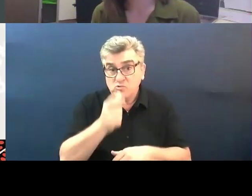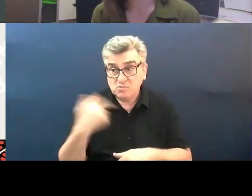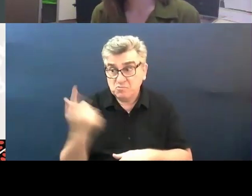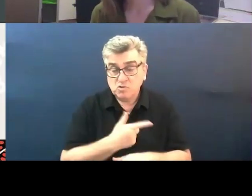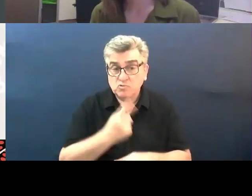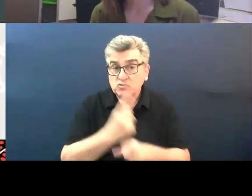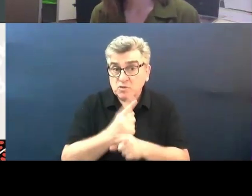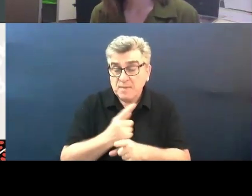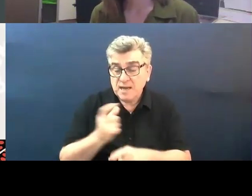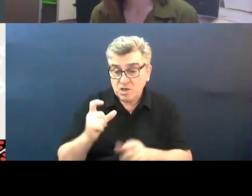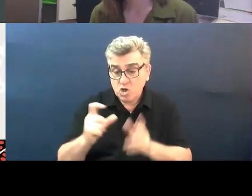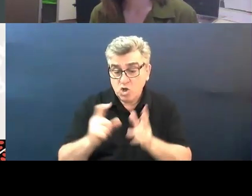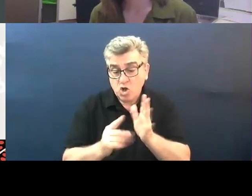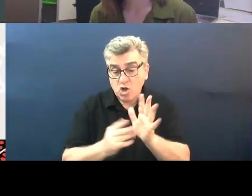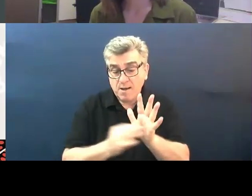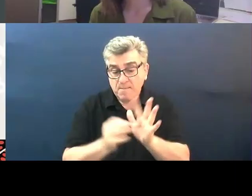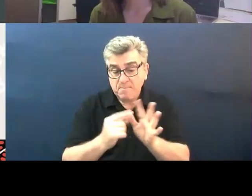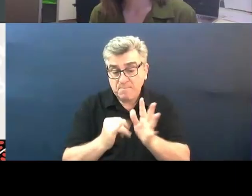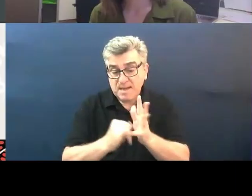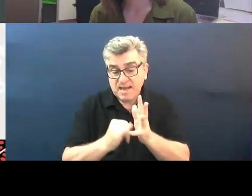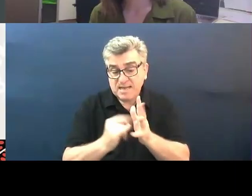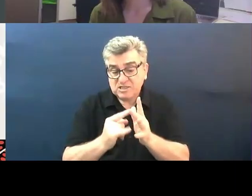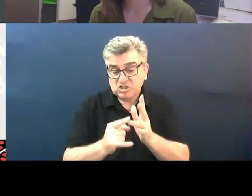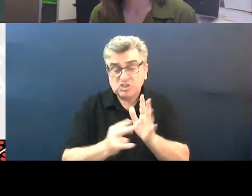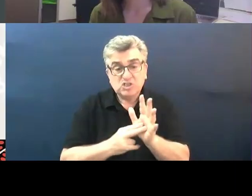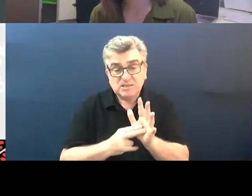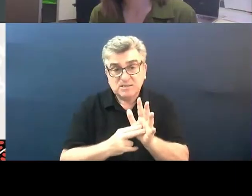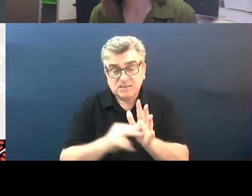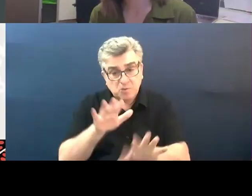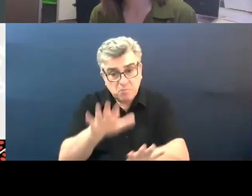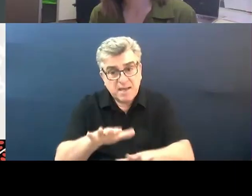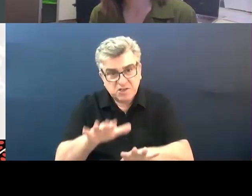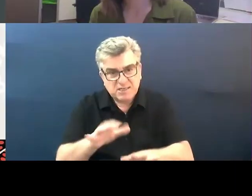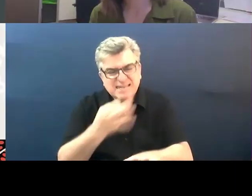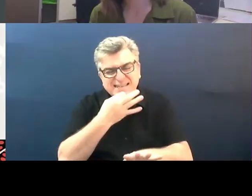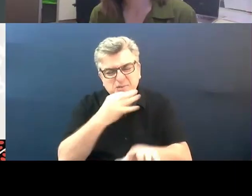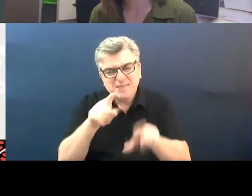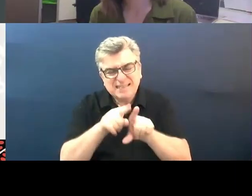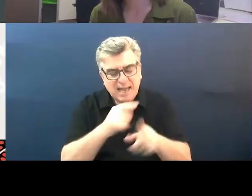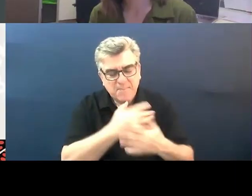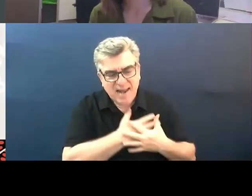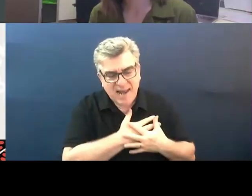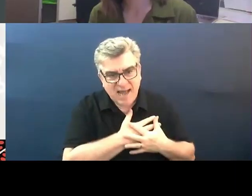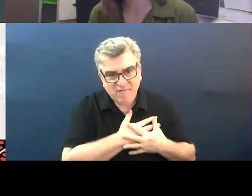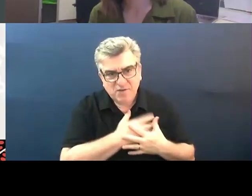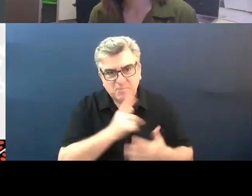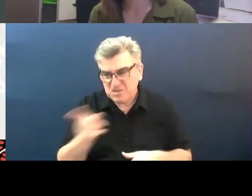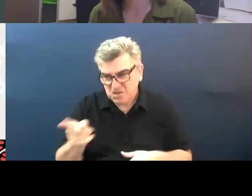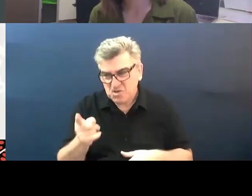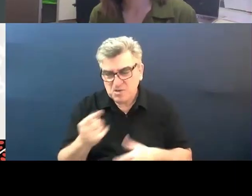which I think is quite similar to love. But I think you summed up inclusivity perfectly there.